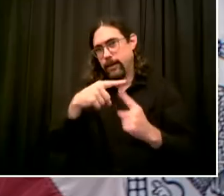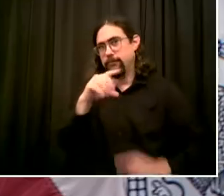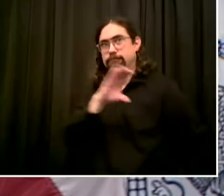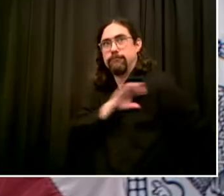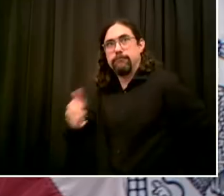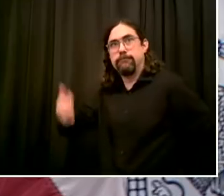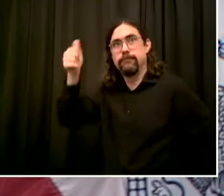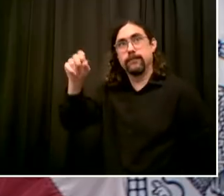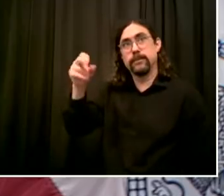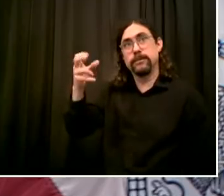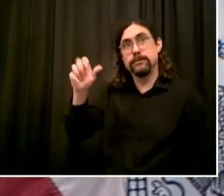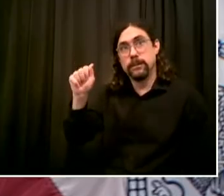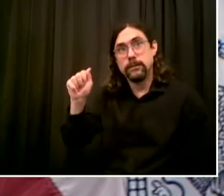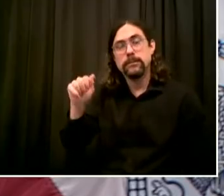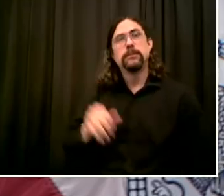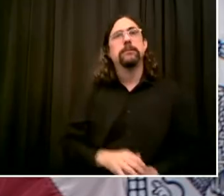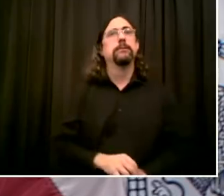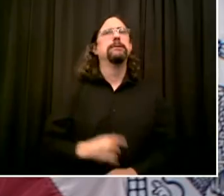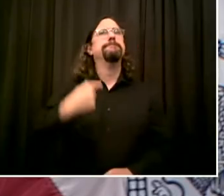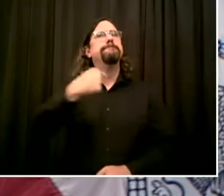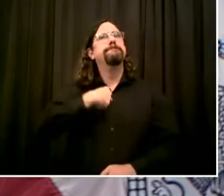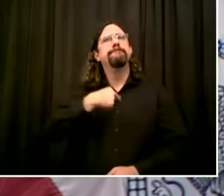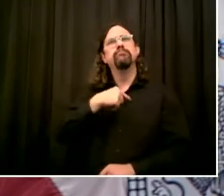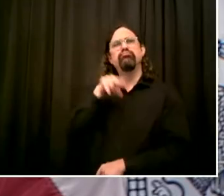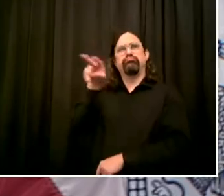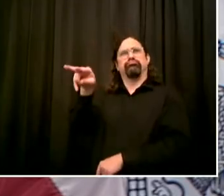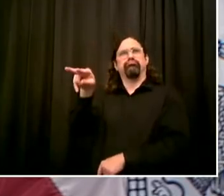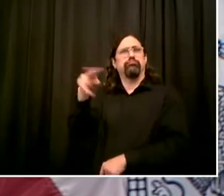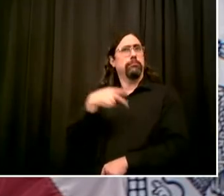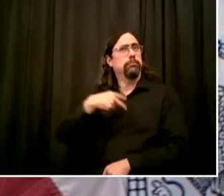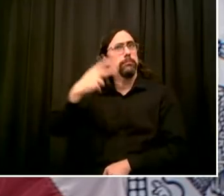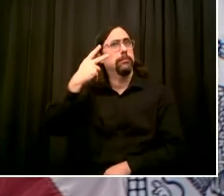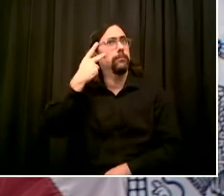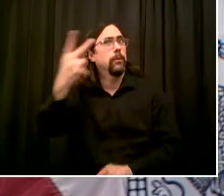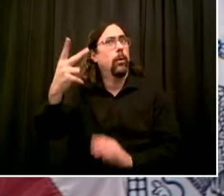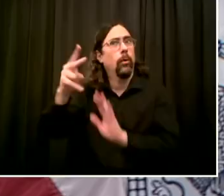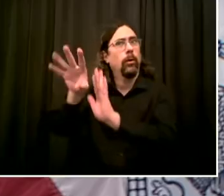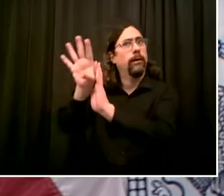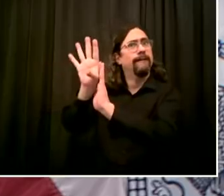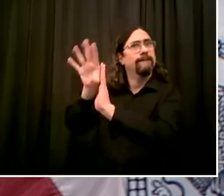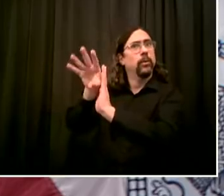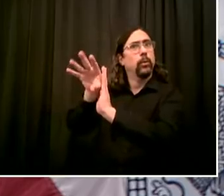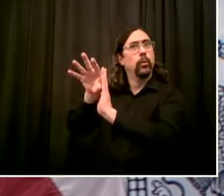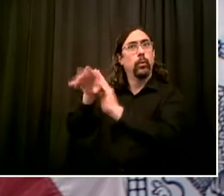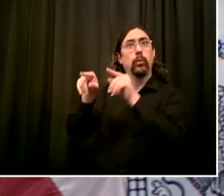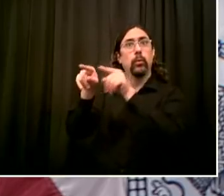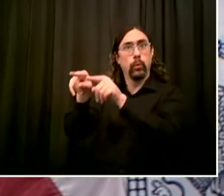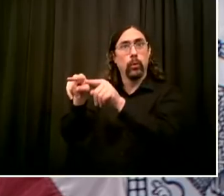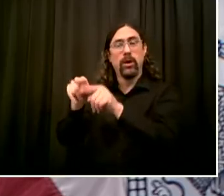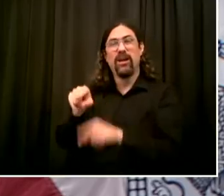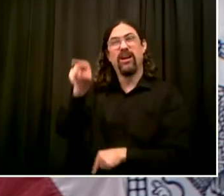Reporter: I WANTED TO ASK YOU AND THE POLICE COMMISSIONER A MAN THAT WAS